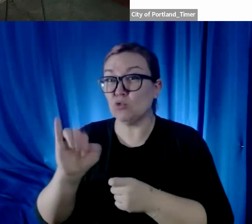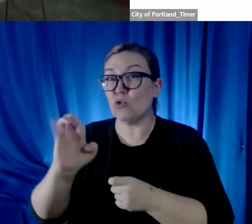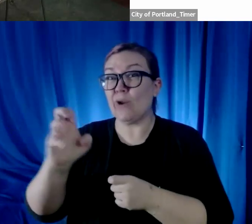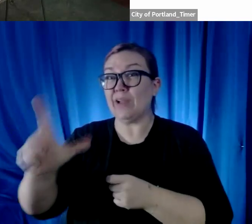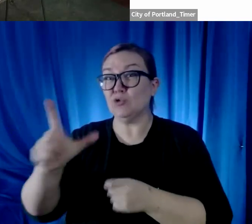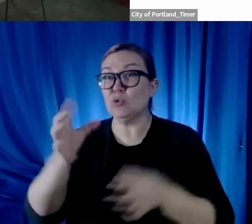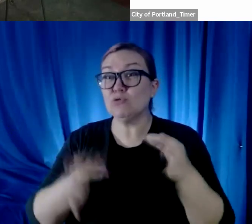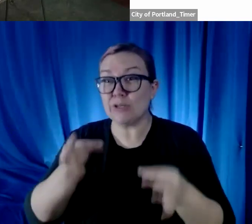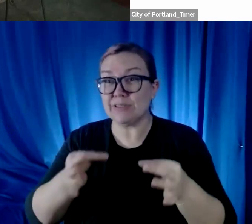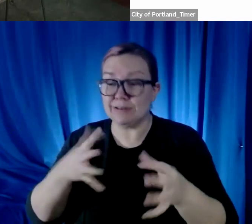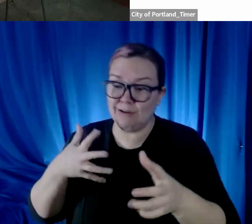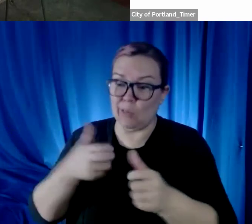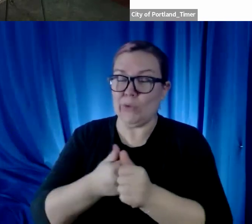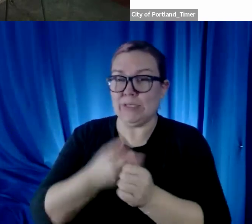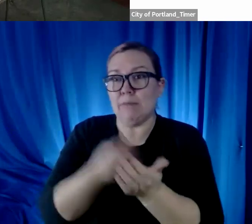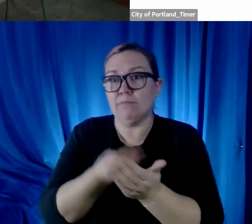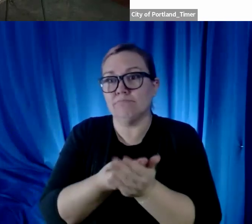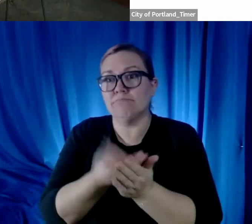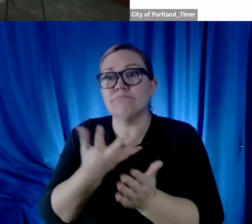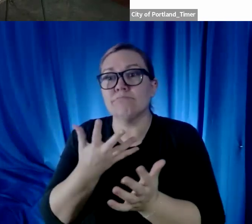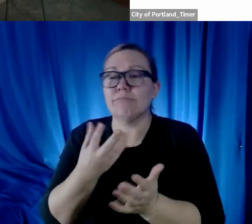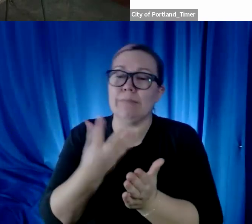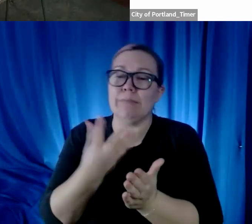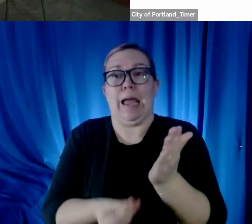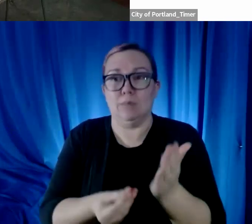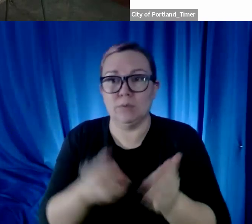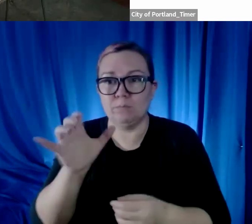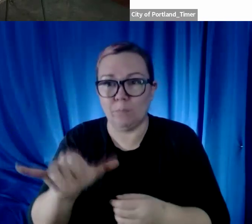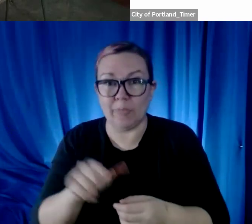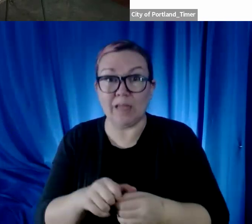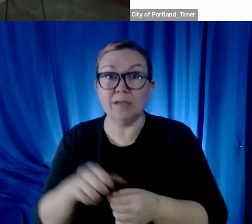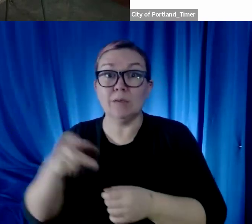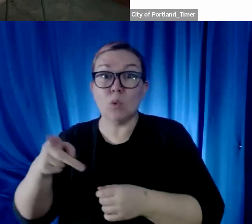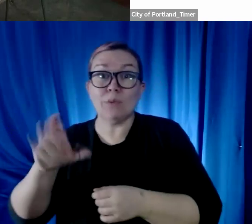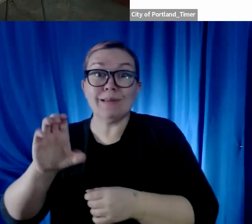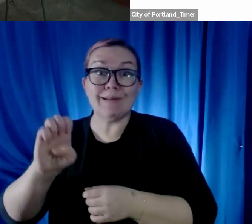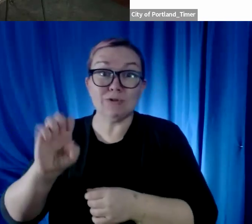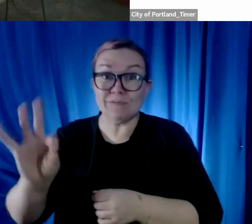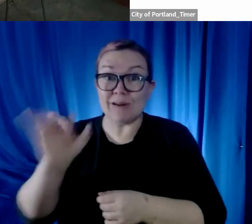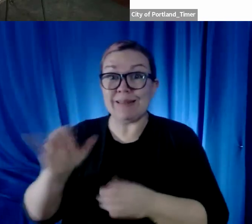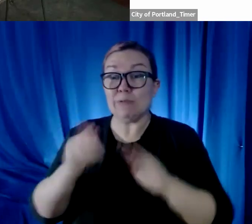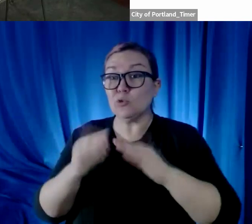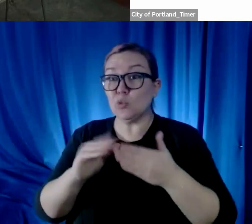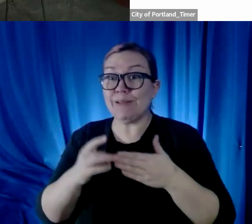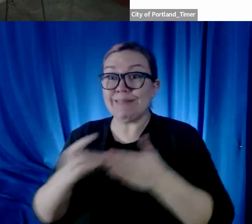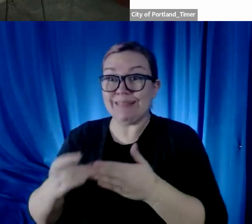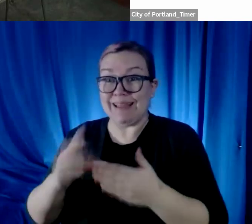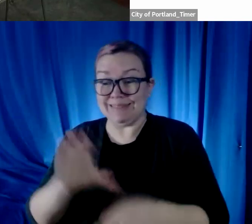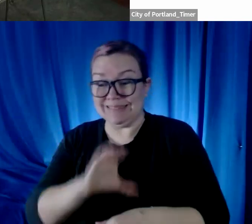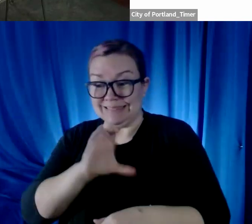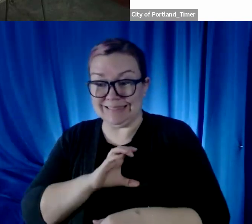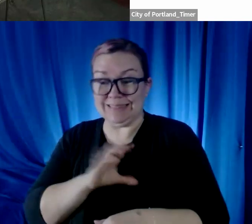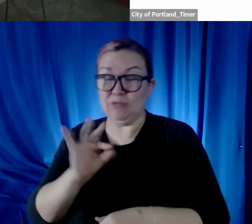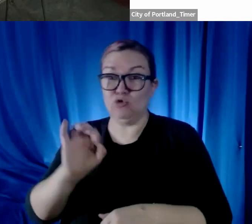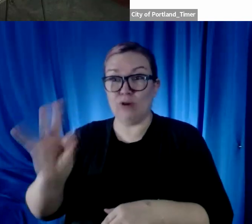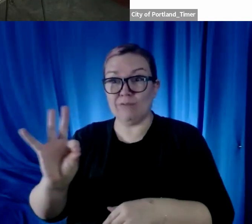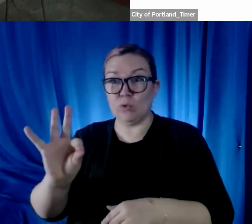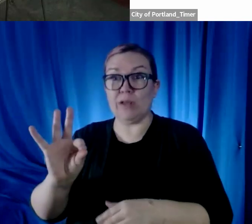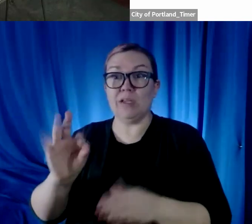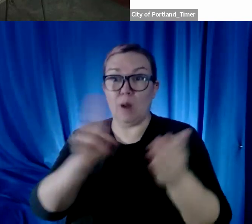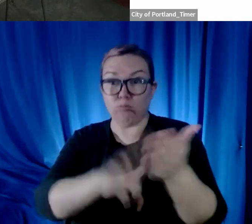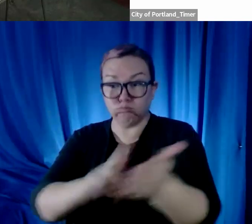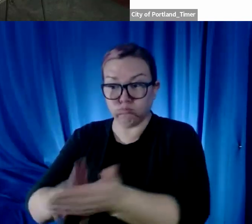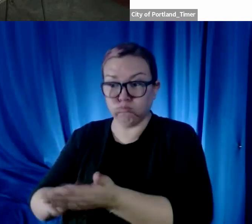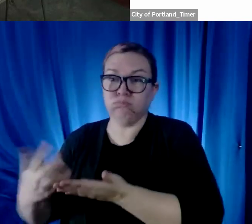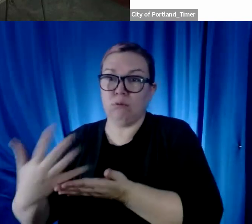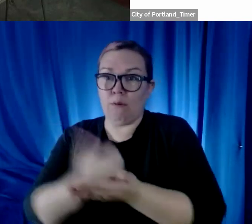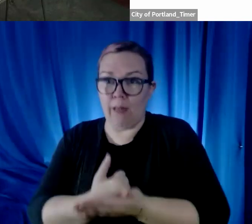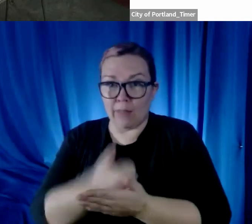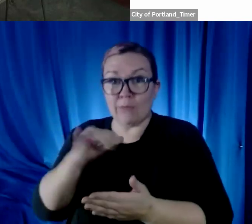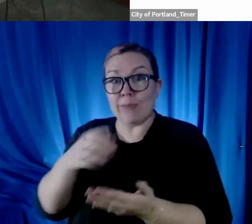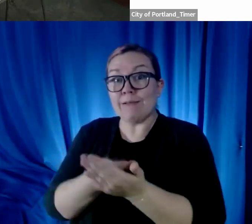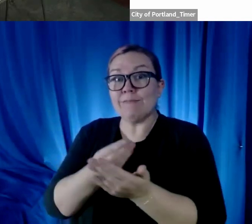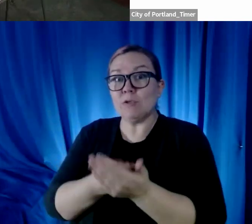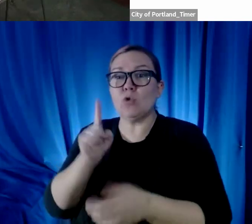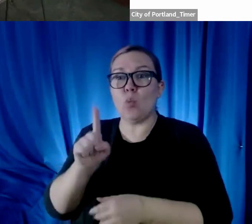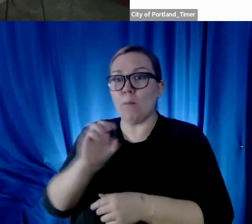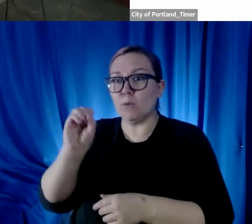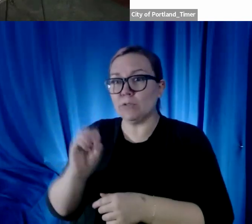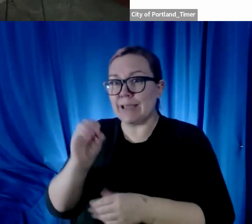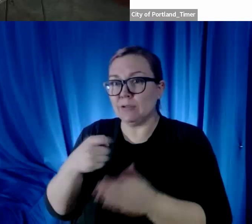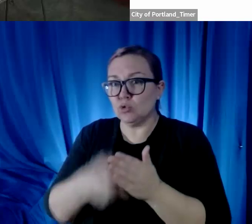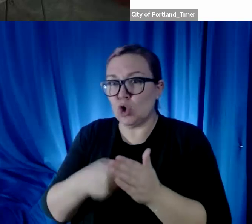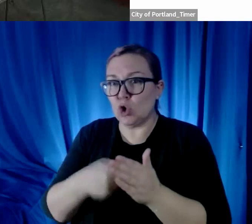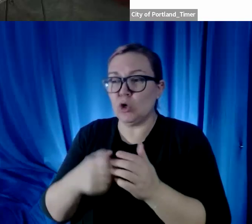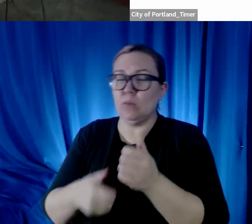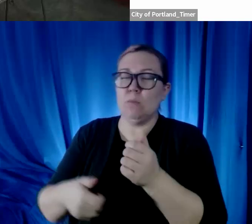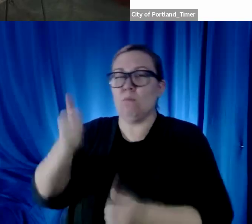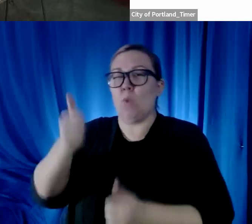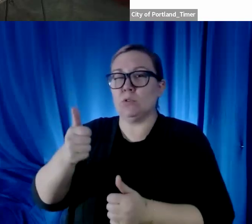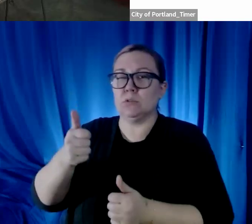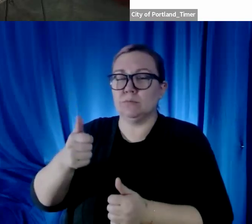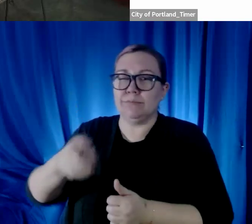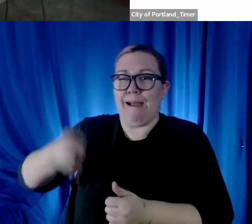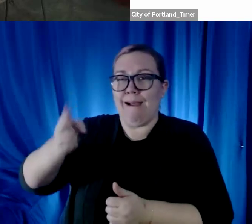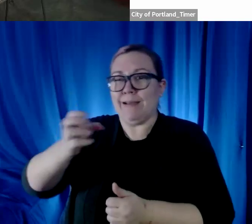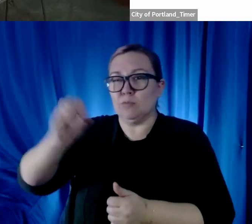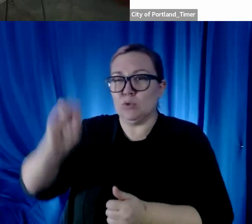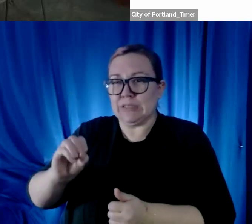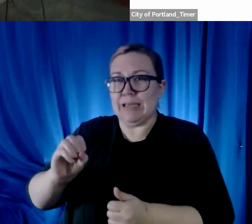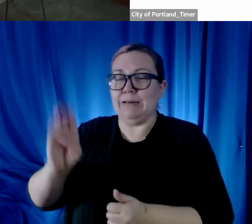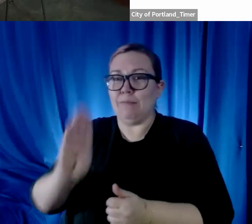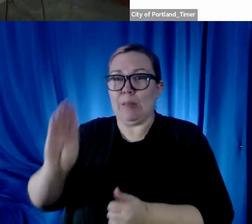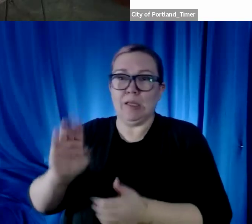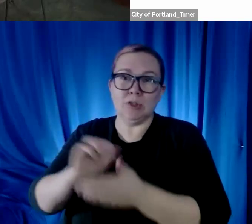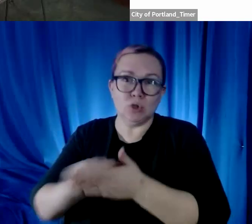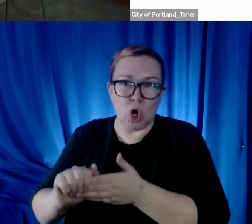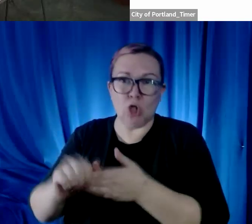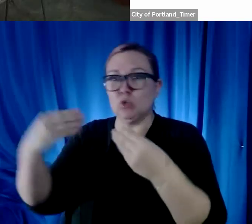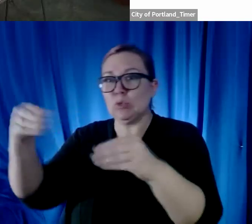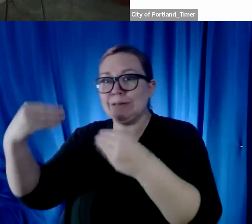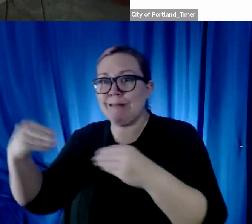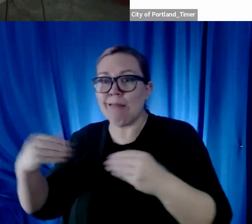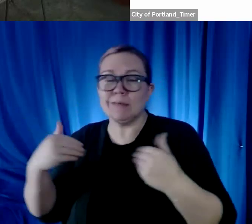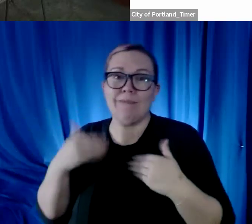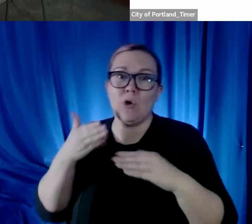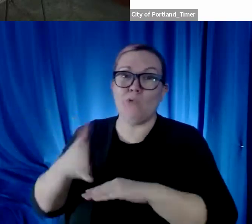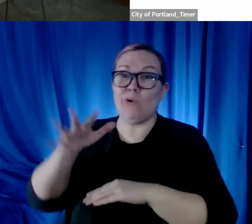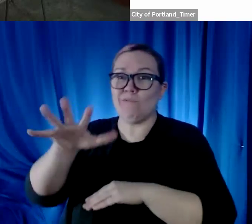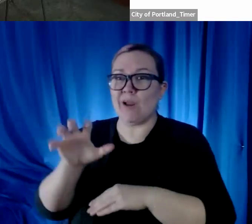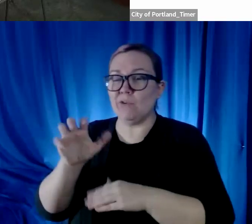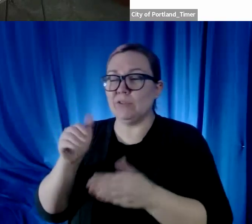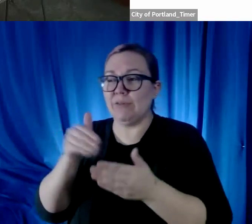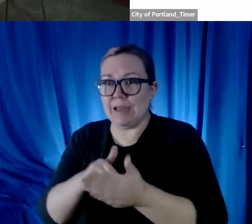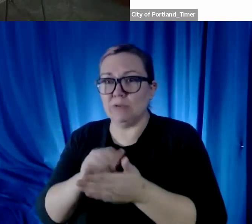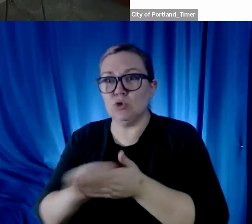Racial economic wealth gap. Portland Clean Energy Fund was a community-led citizen referendum to put it on the ballot by gathering signatures It is funded through a 1% surcharge on the wealthiest 1% of corporations. That's billion dollar retailers that have over $500,000 in sales annually in Portland.